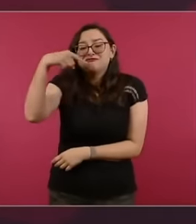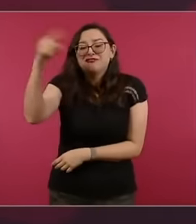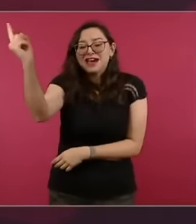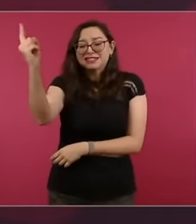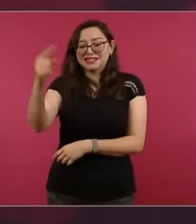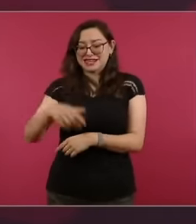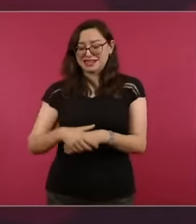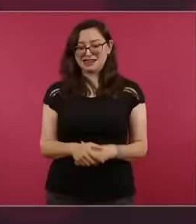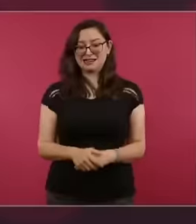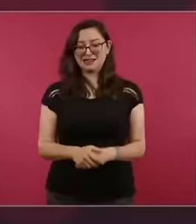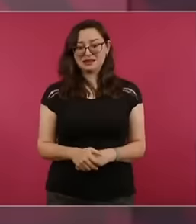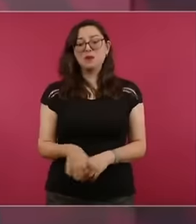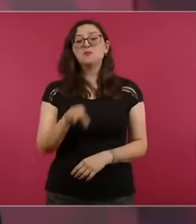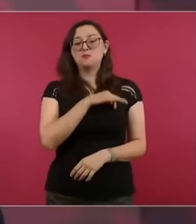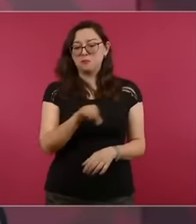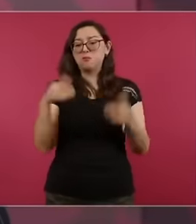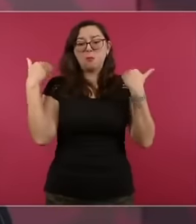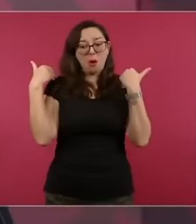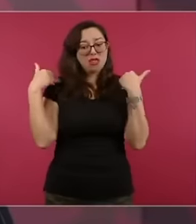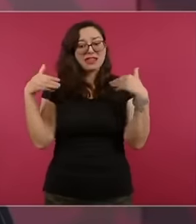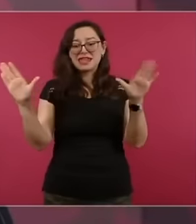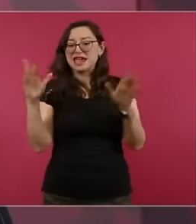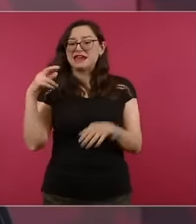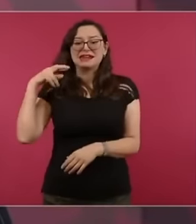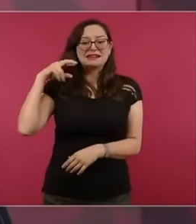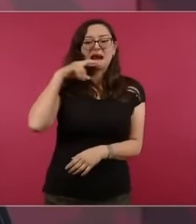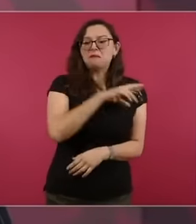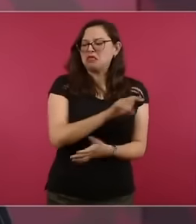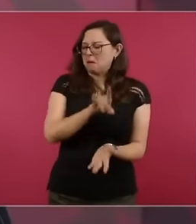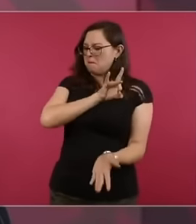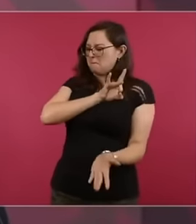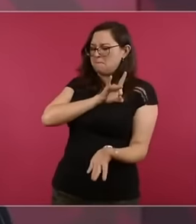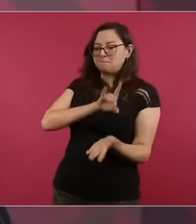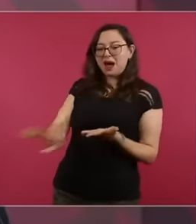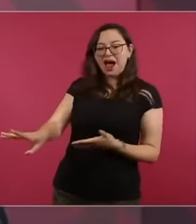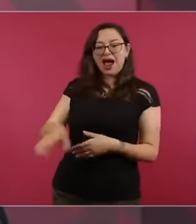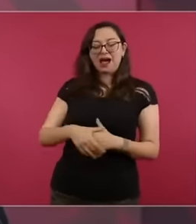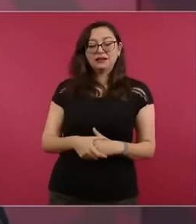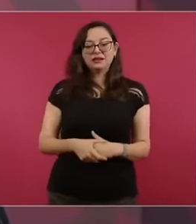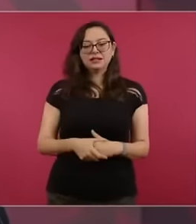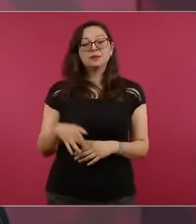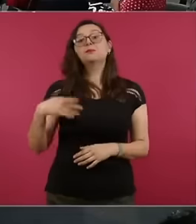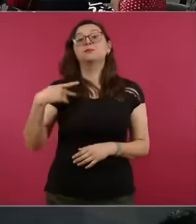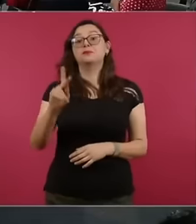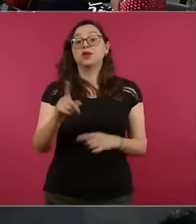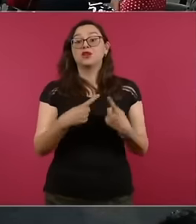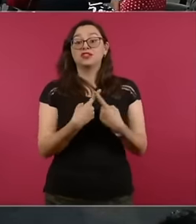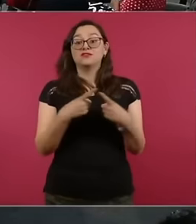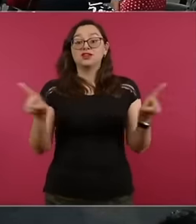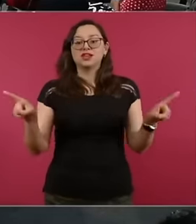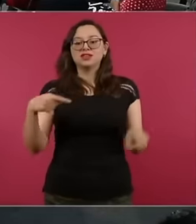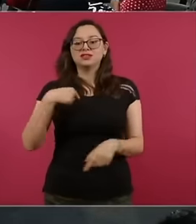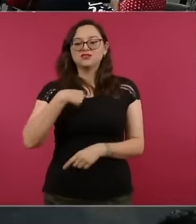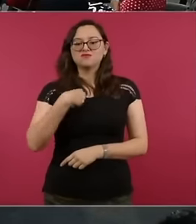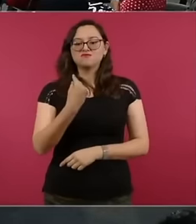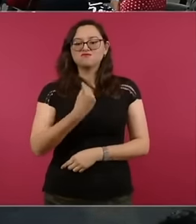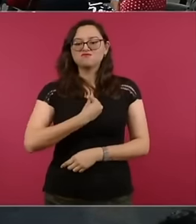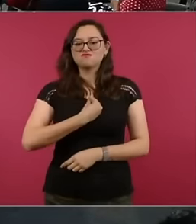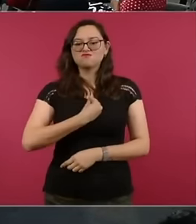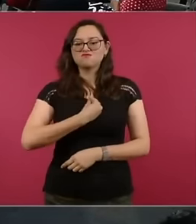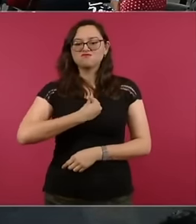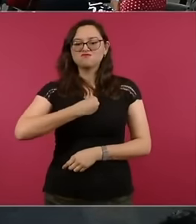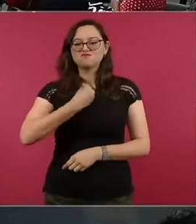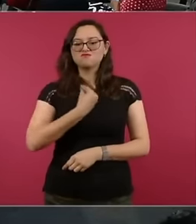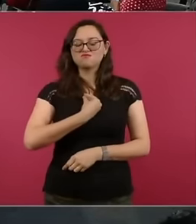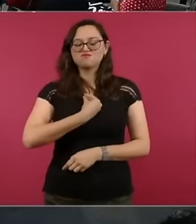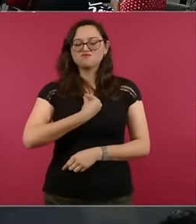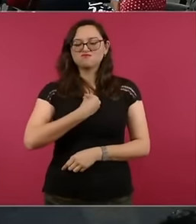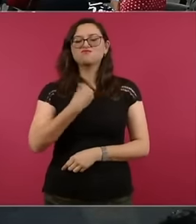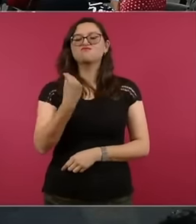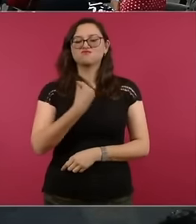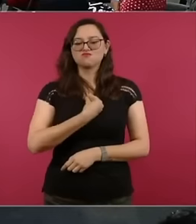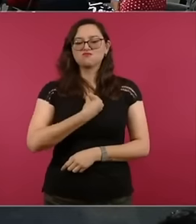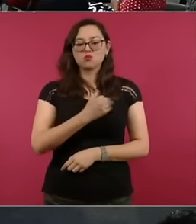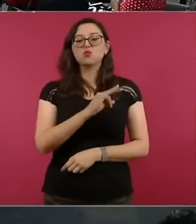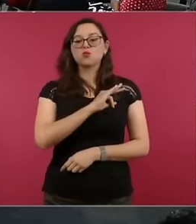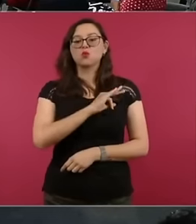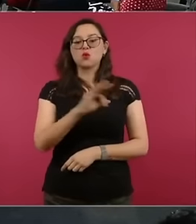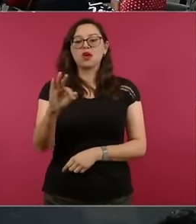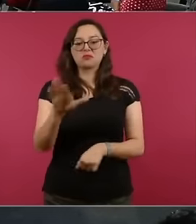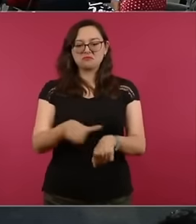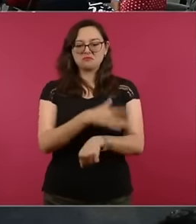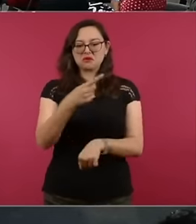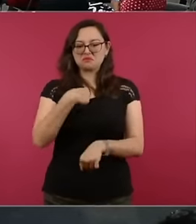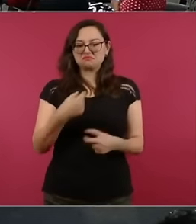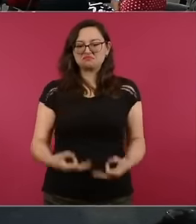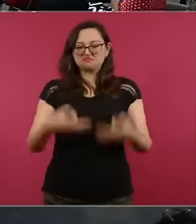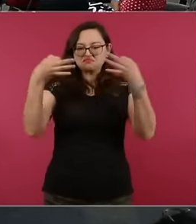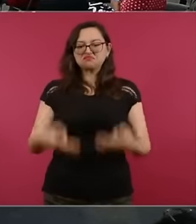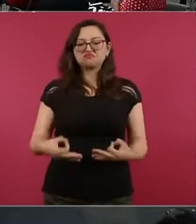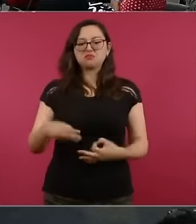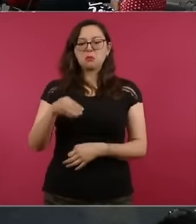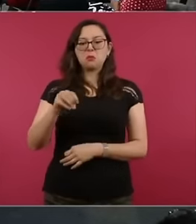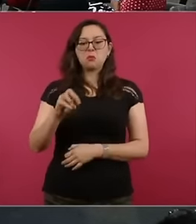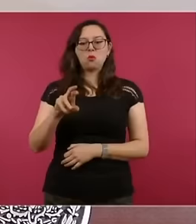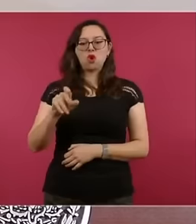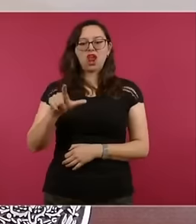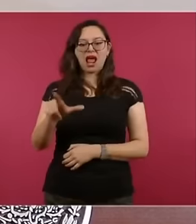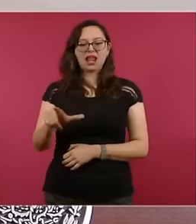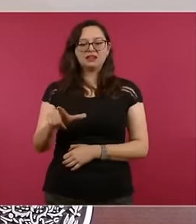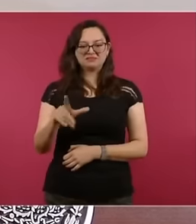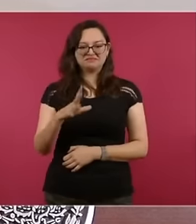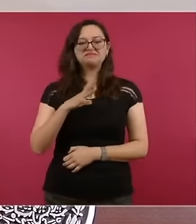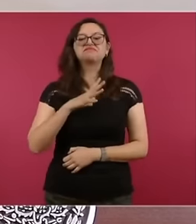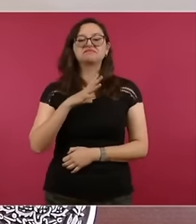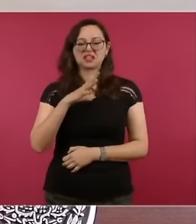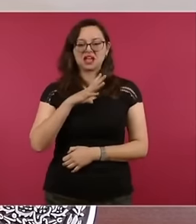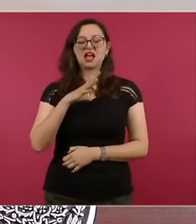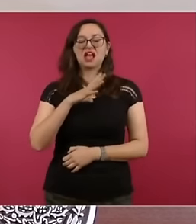ignore me, but not the president of Mexico, he must have moral authority so that